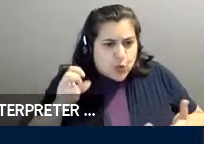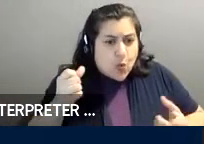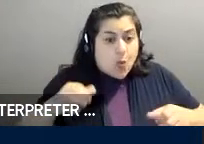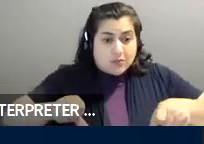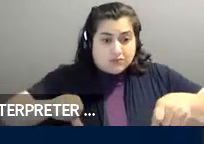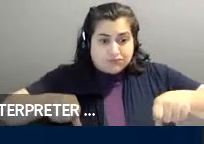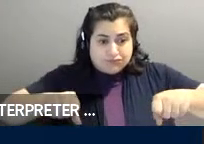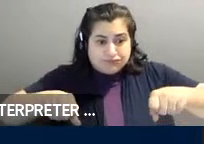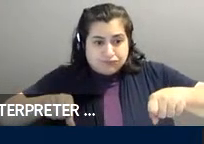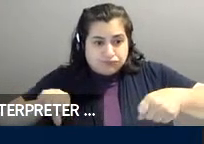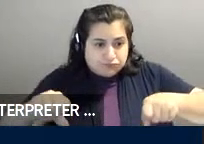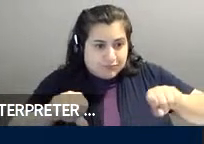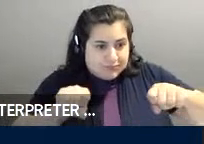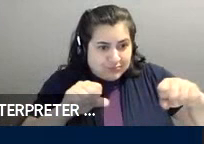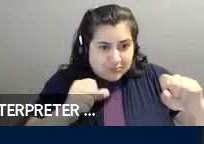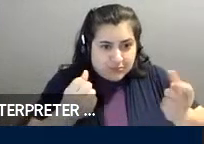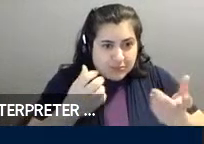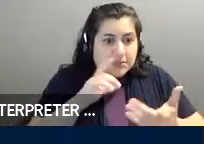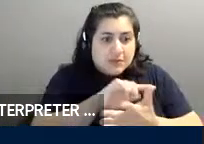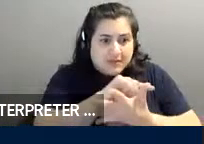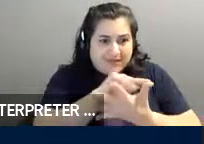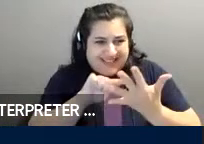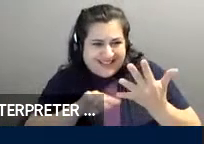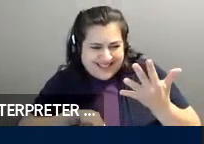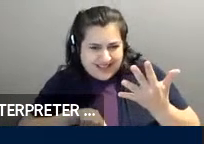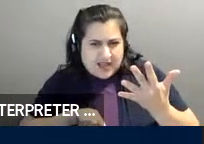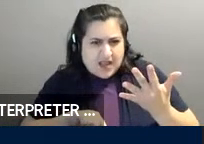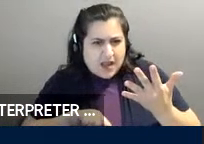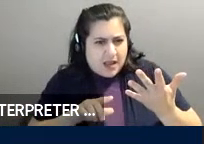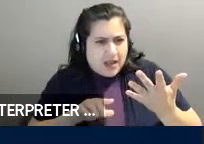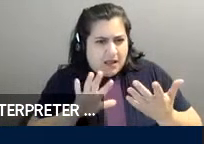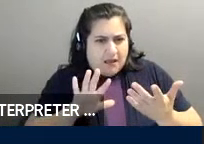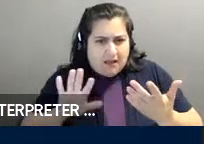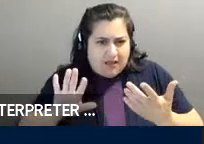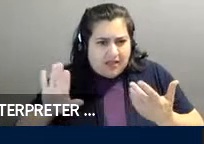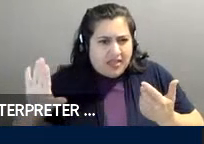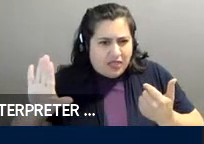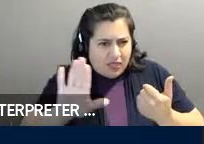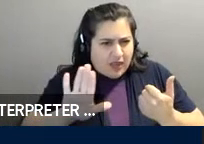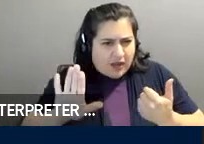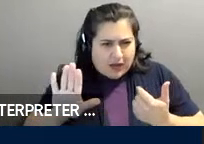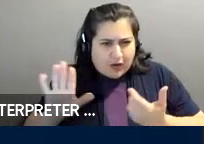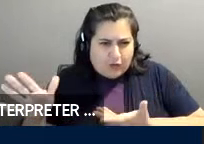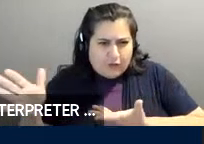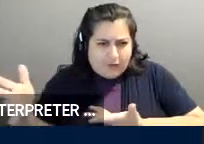it was really based on that data that was received, the various data, that researchers